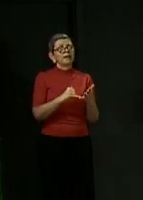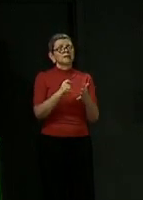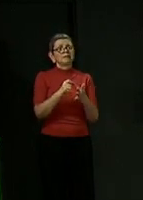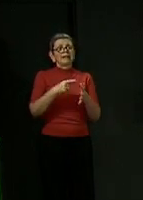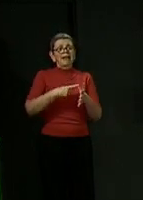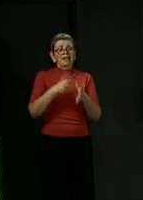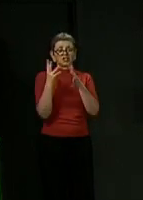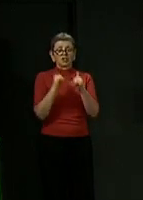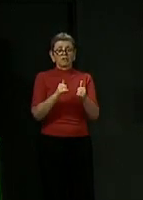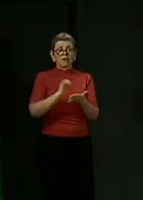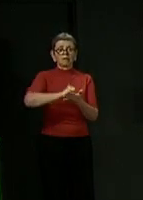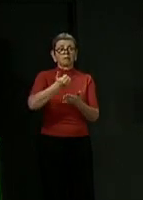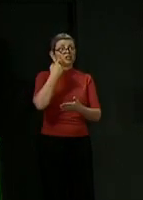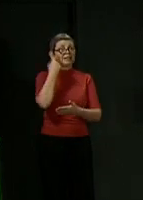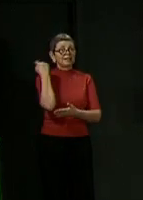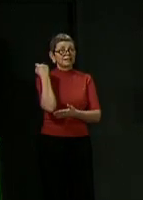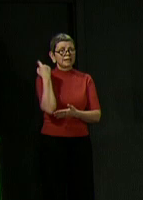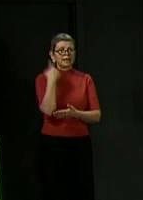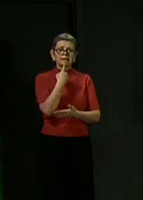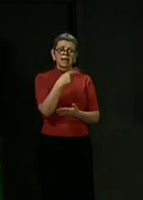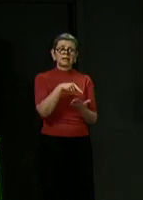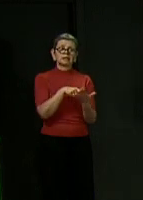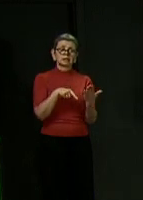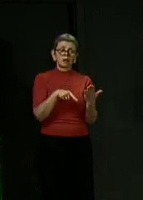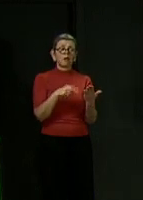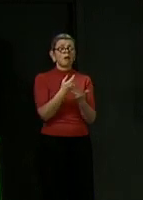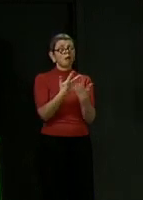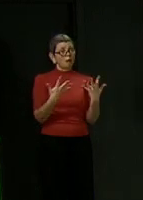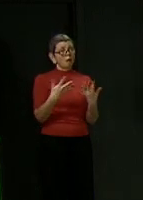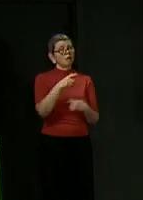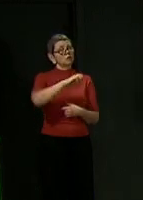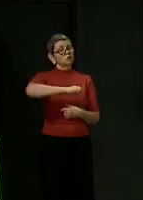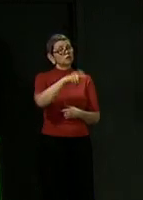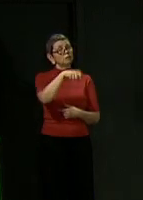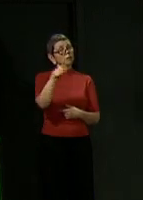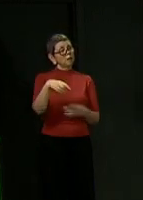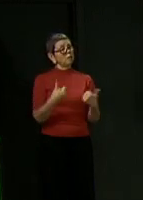yesterday showed a large number of the Scots are satisfied with the approach that Police